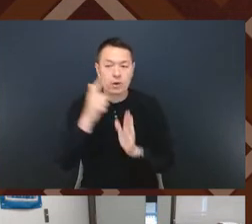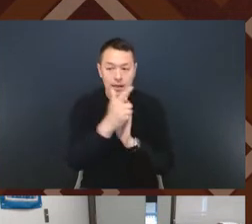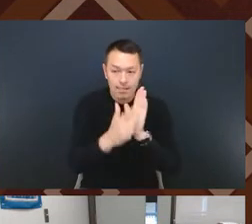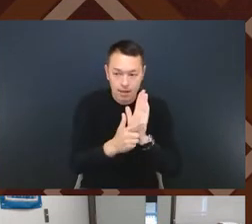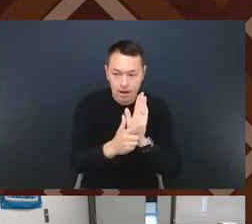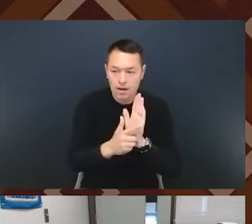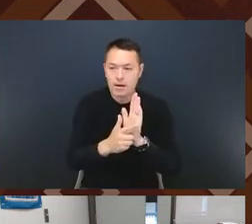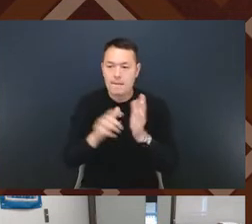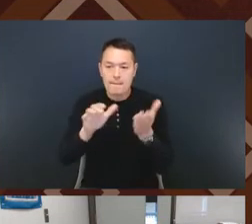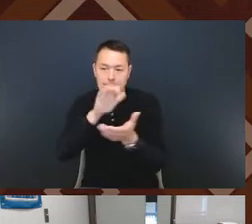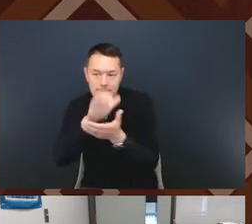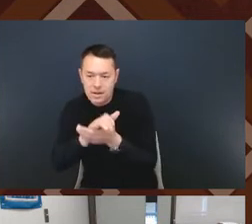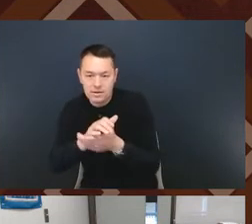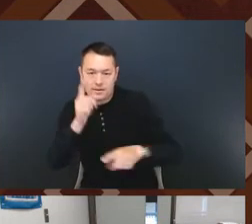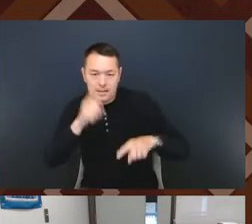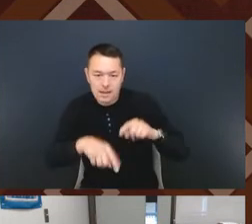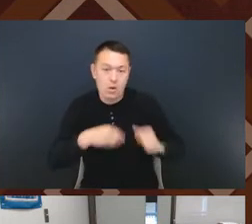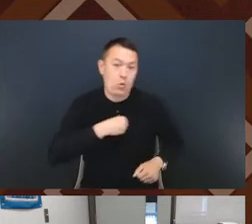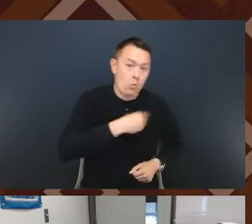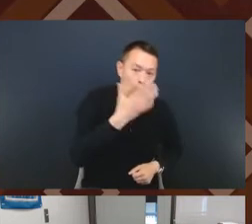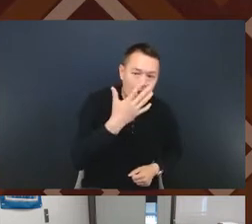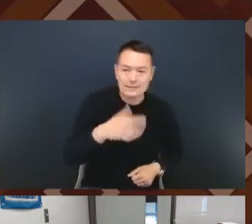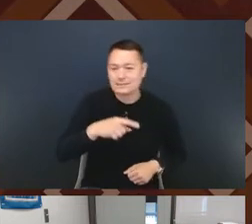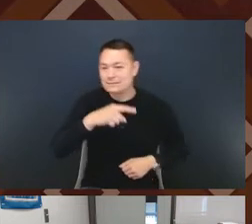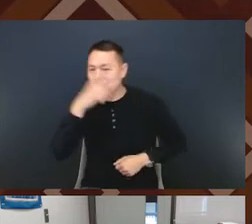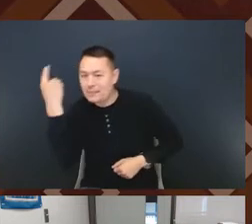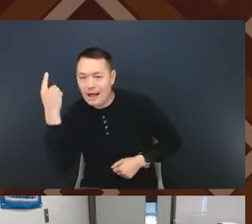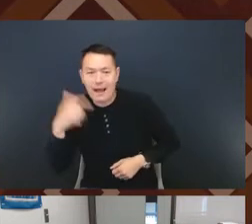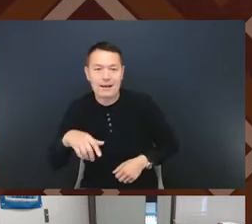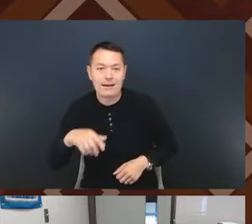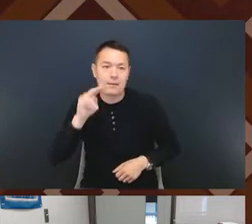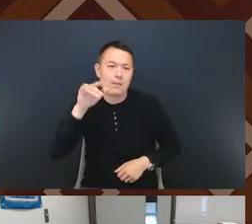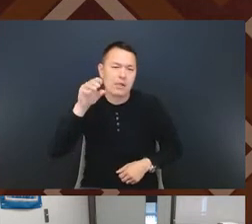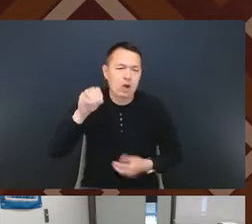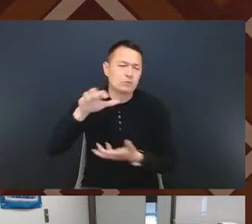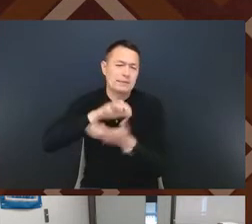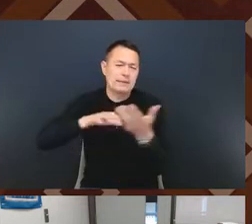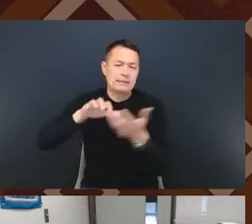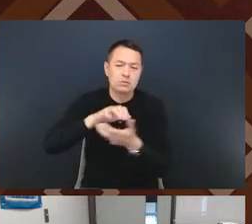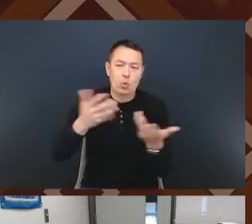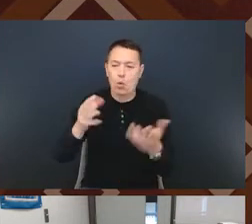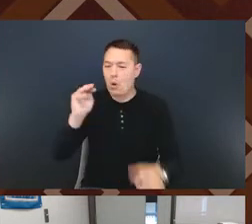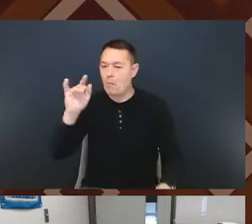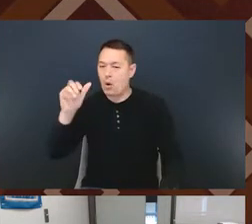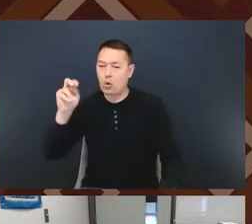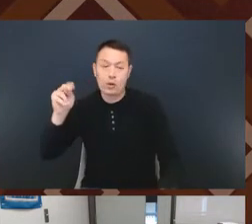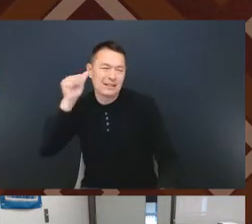and Negroes, mulattos or Mongolian OK,